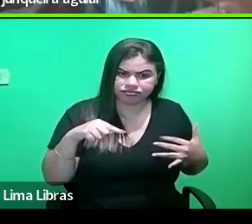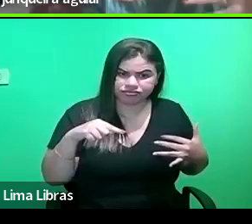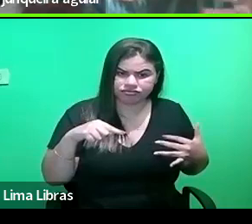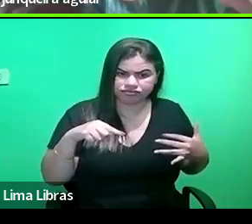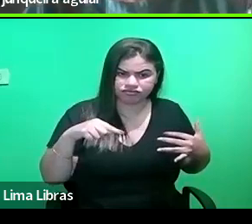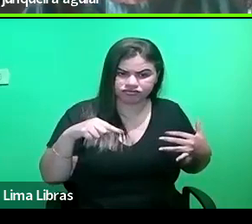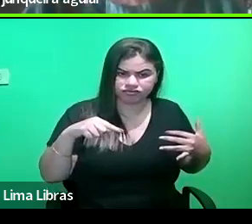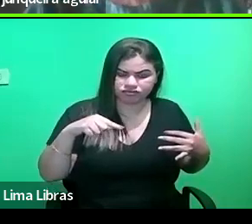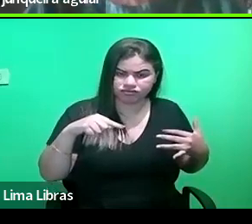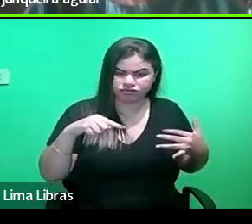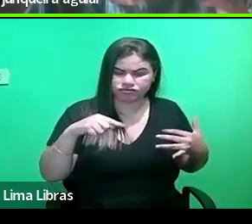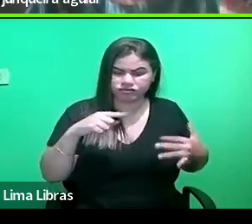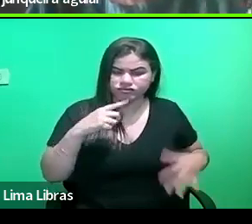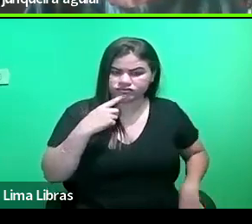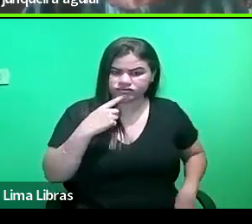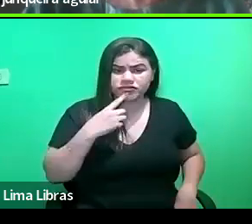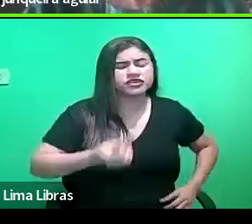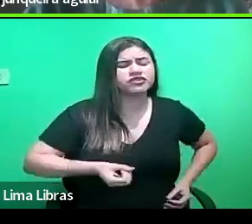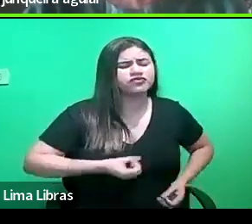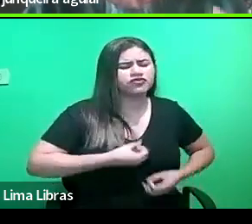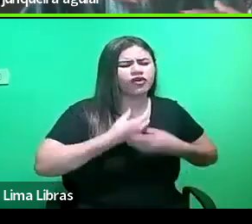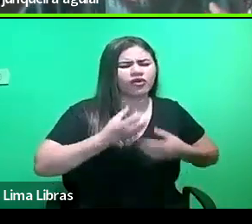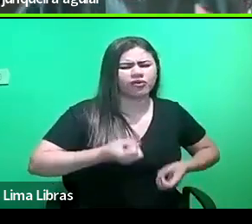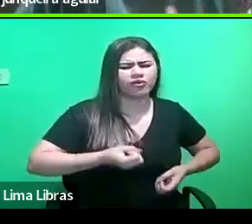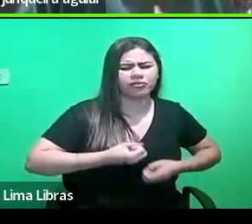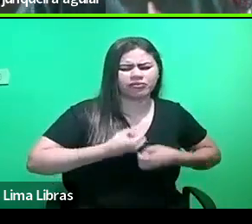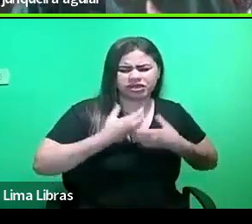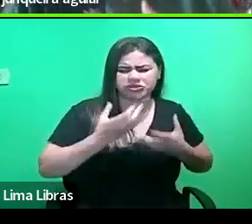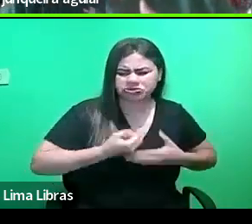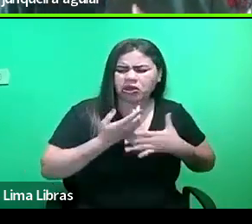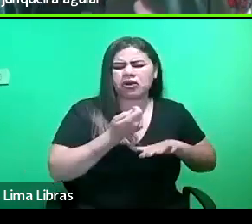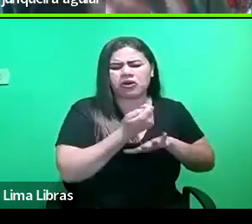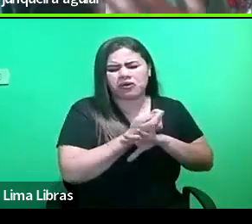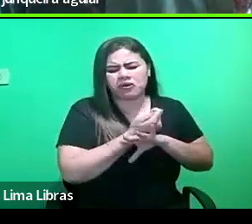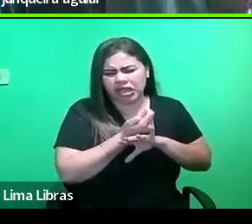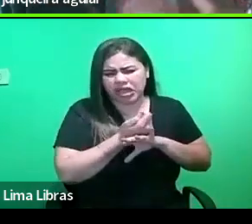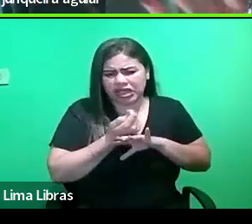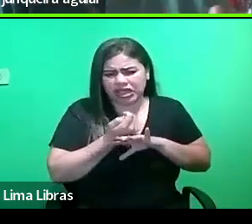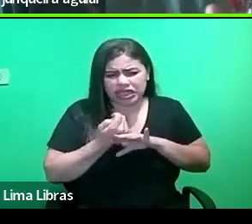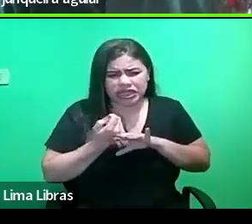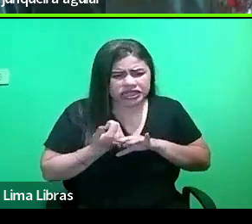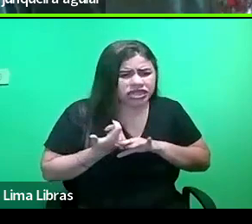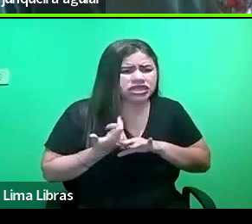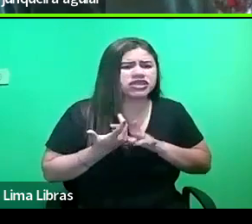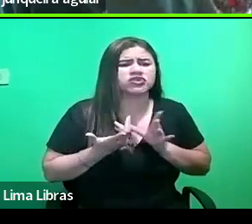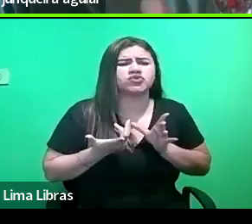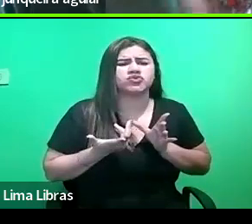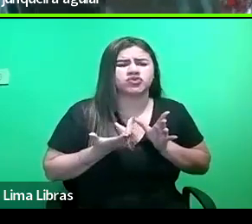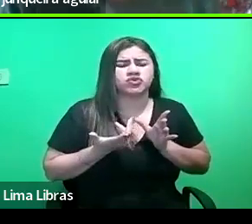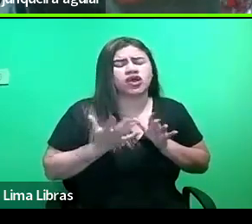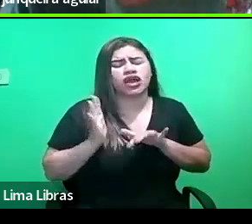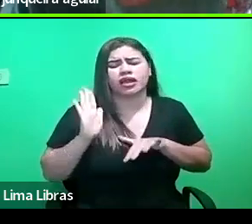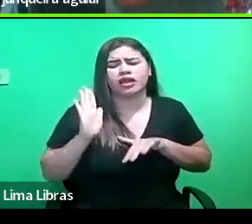in front, back session, who can also be who's In front, back as as a master. Gg In front, back as a as a master, g. E. g. for my soul is you fake news